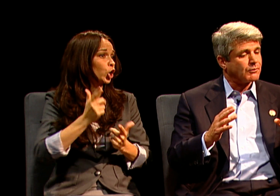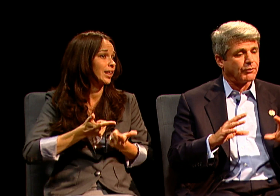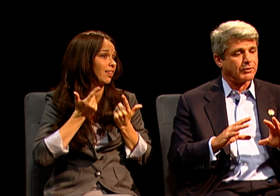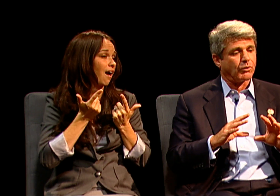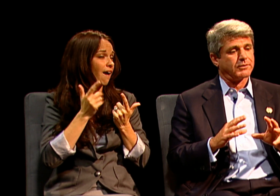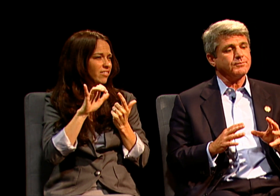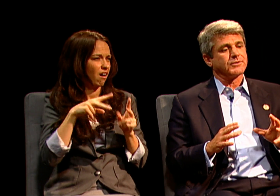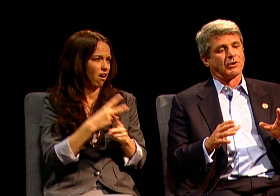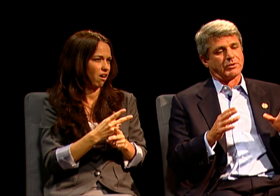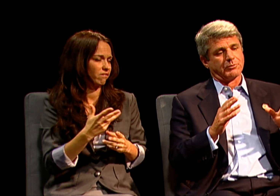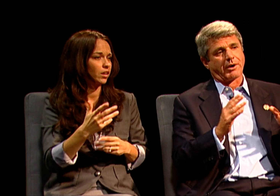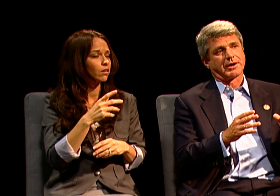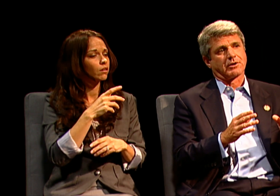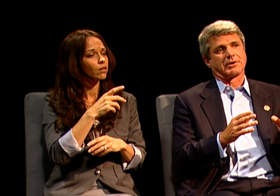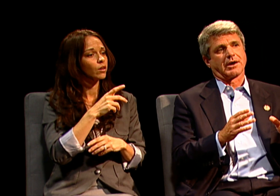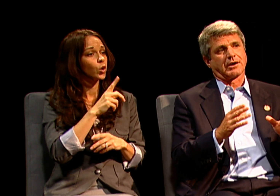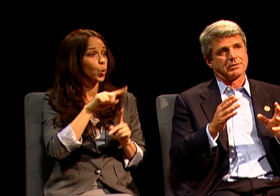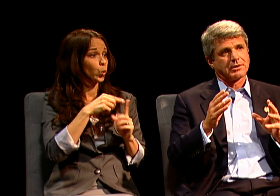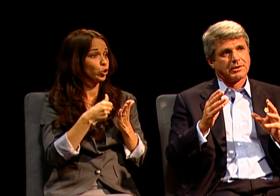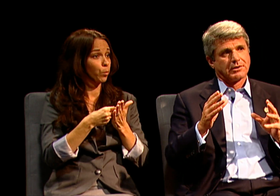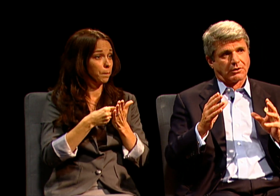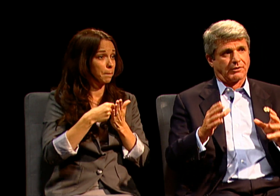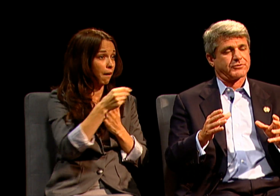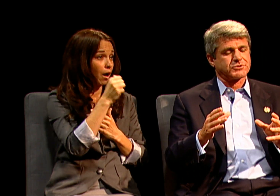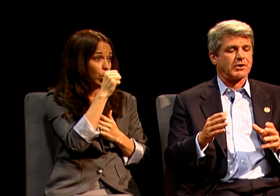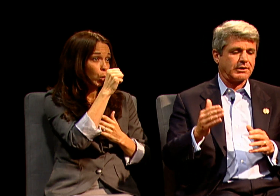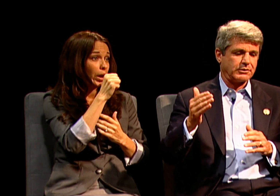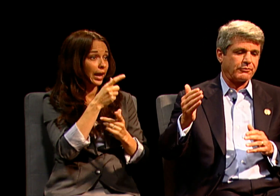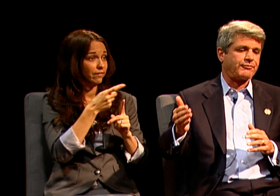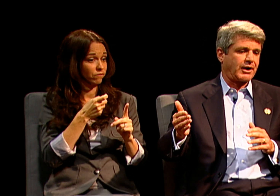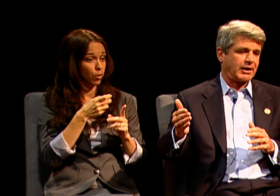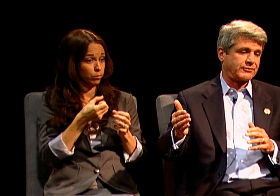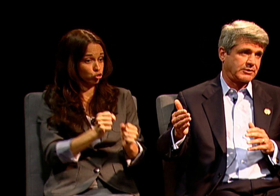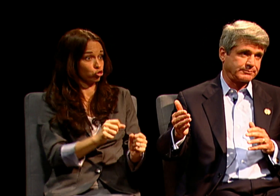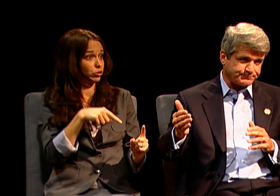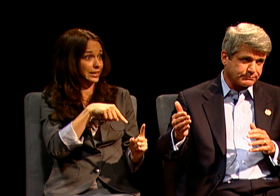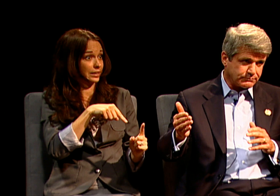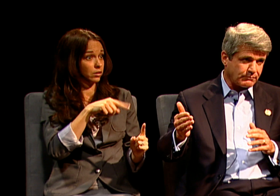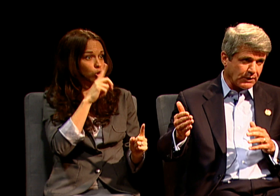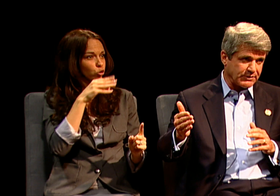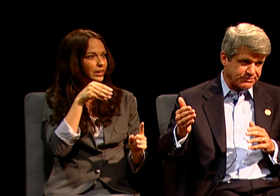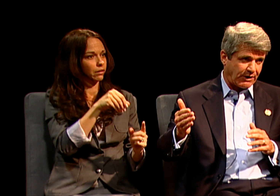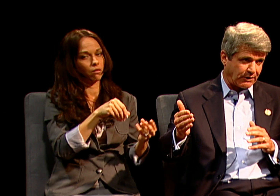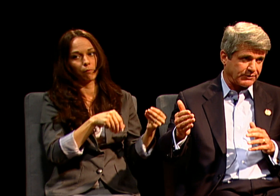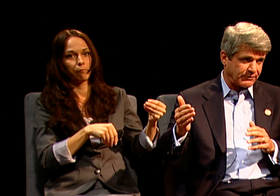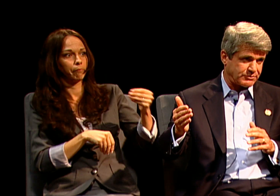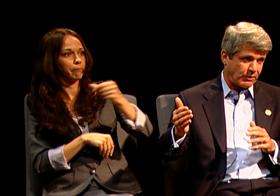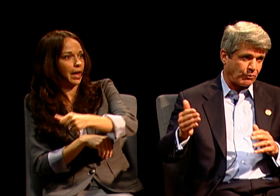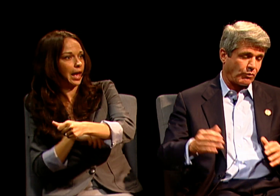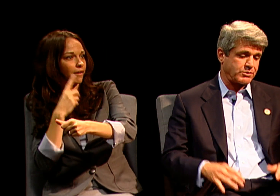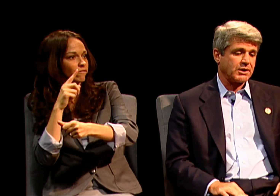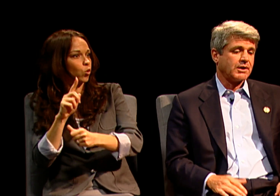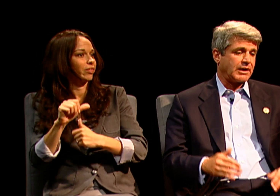AND REALLY WHAT-- YOU KNOW, WHEN YOU BUY COCAINE OFF THE STREET, YOU'RE FINANCING THESE VIOLENCE AND THESE DRUG WARS